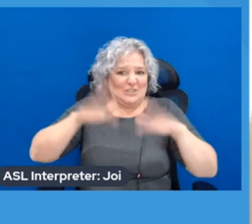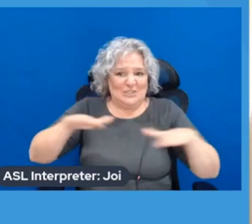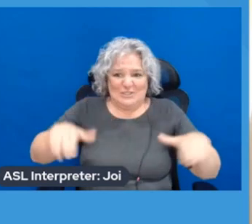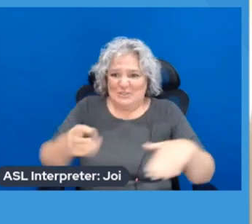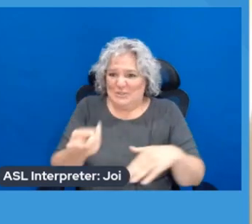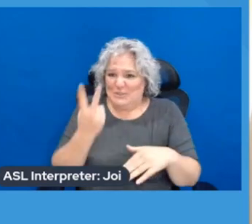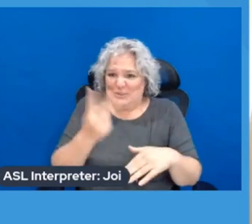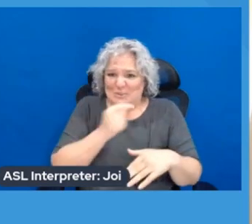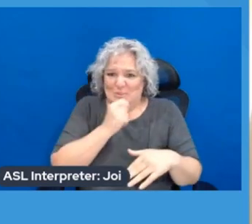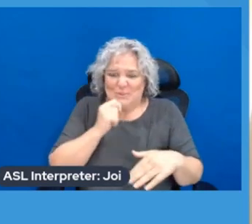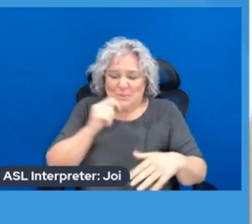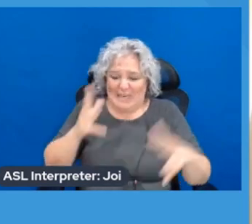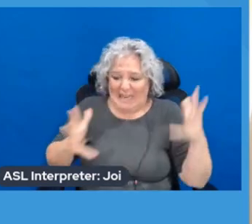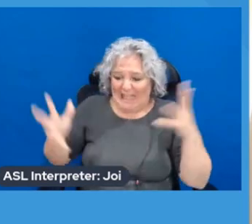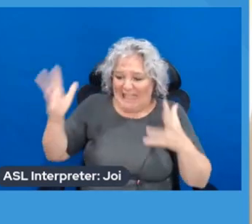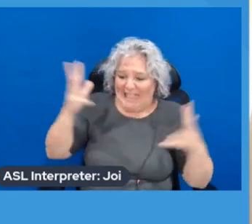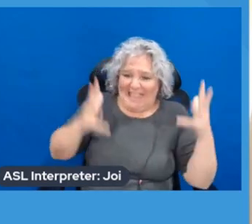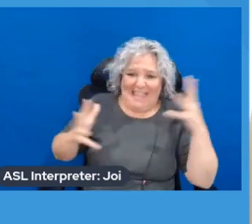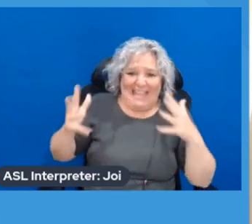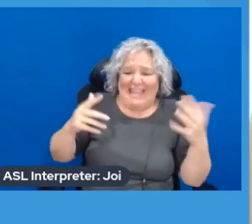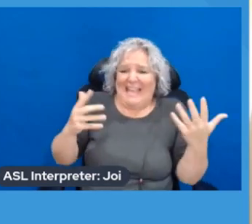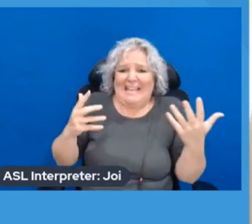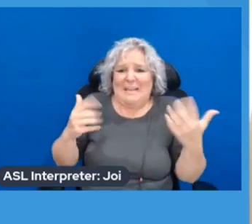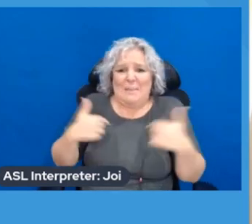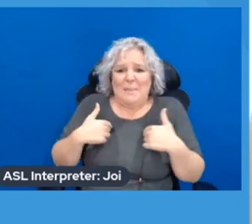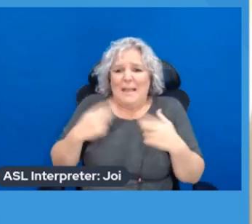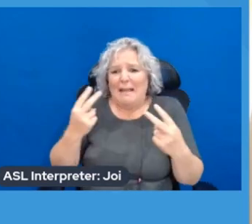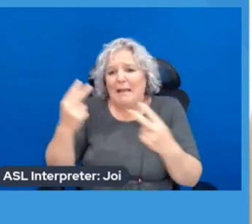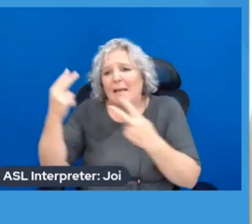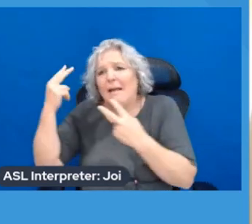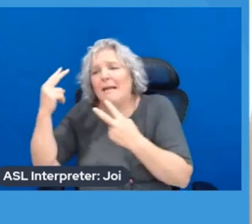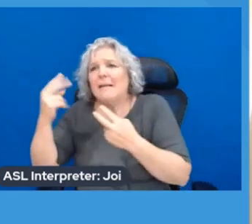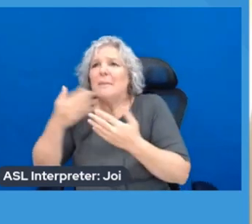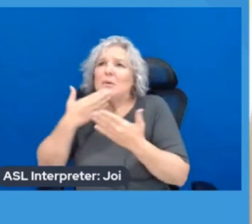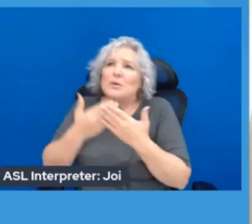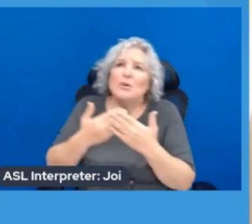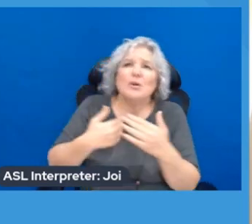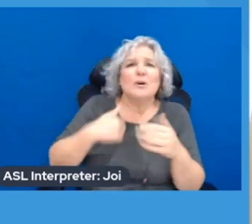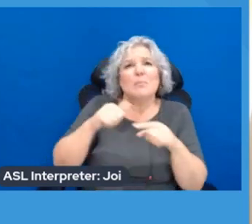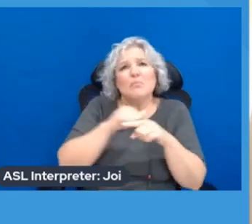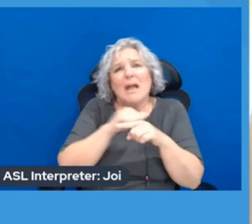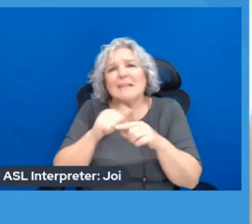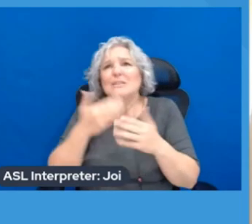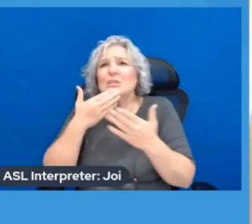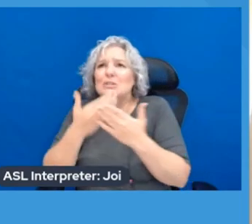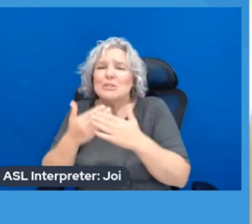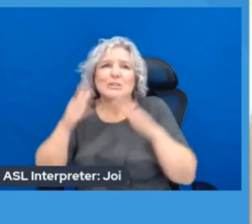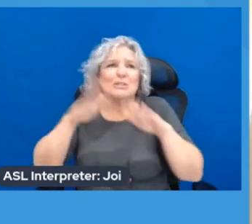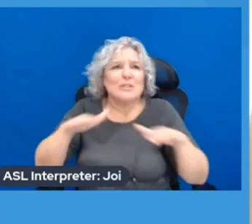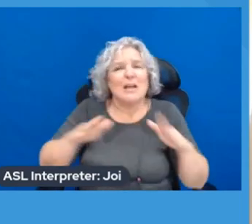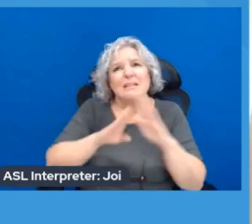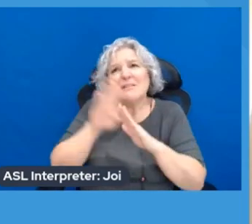I didn't have a lot of time for reflection on good early childhood developmental practices.